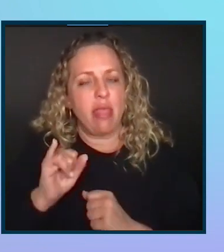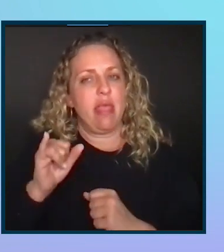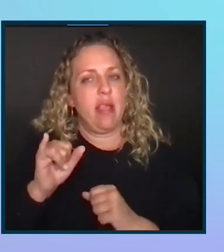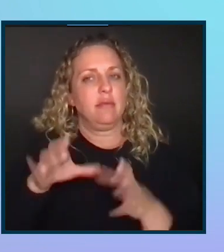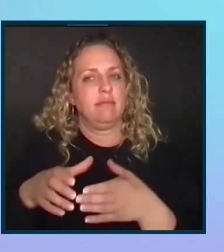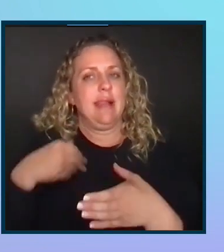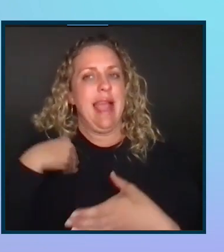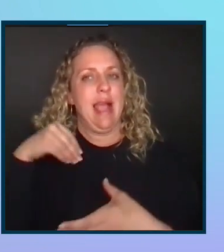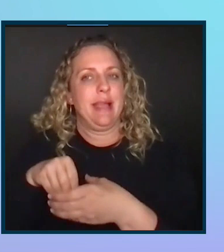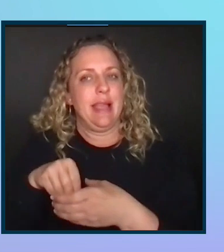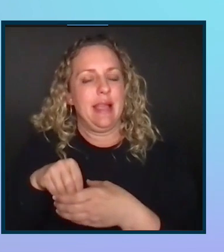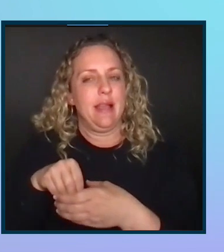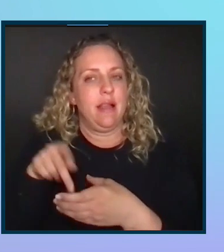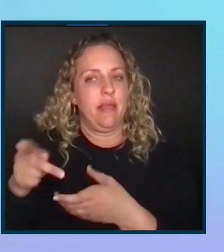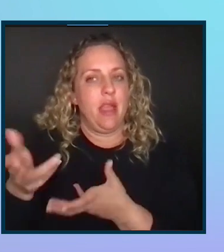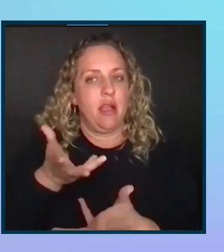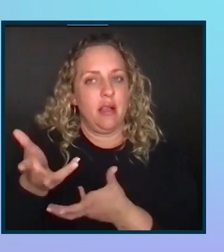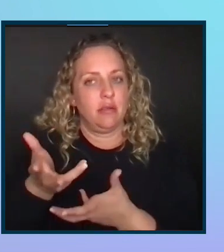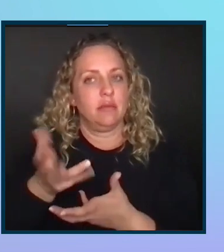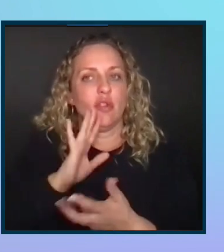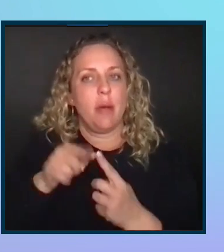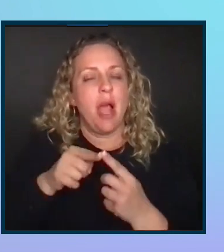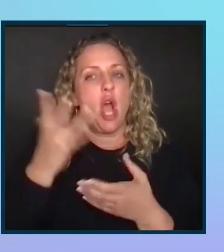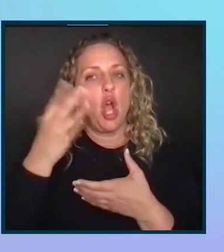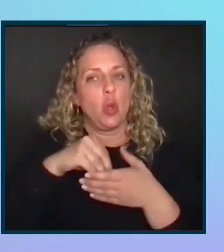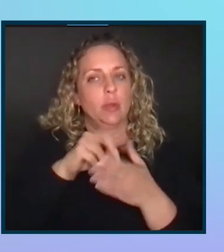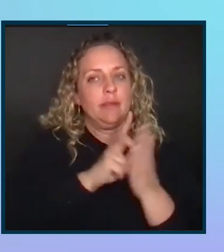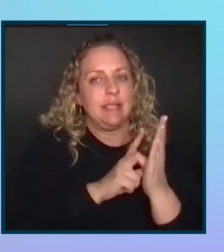they speak to Universal Design when they really are talking about